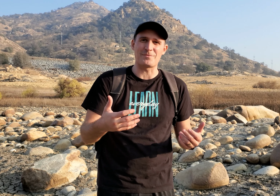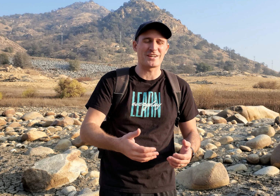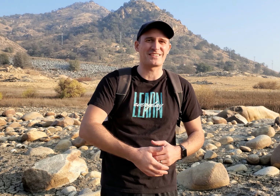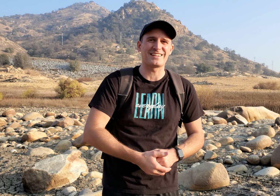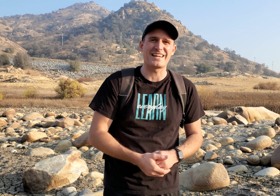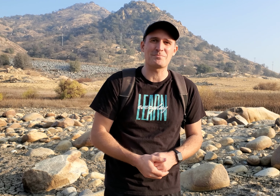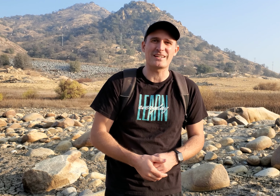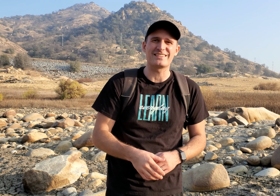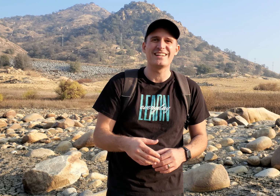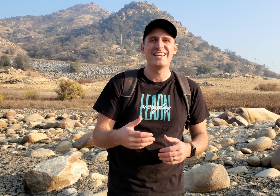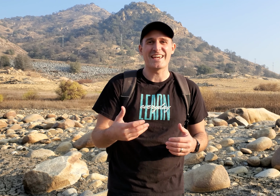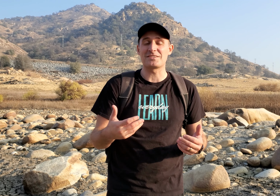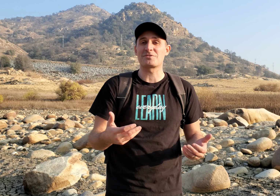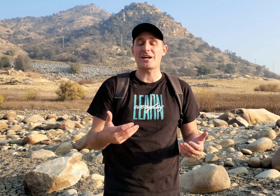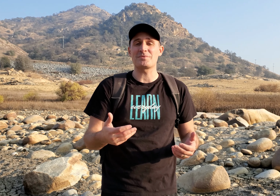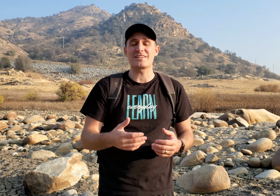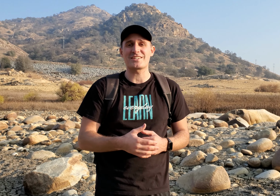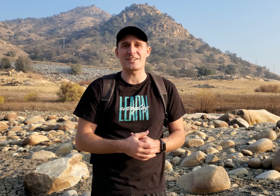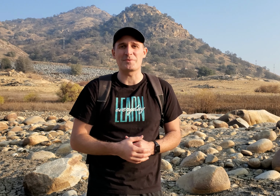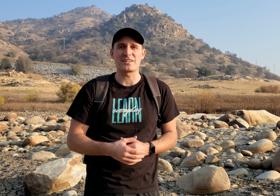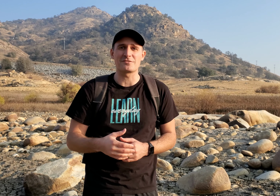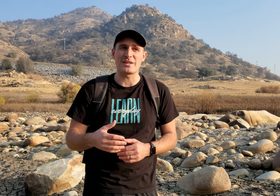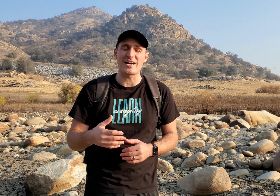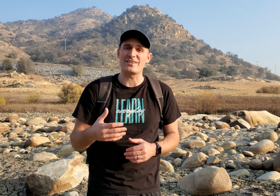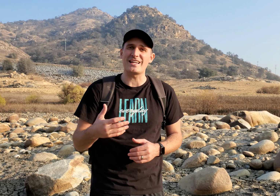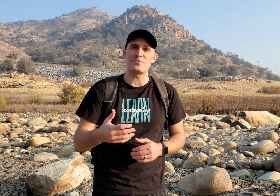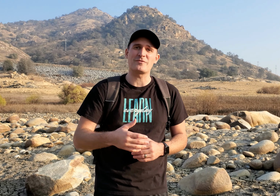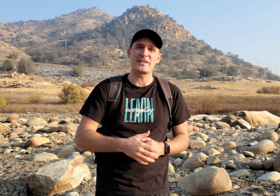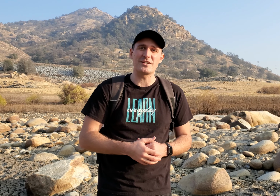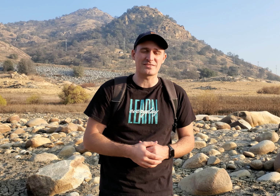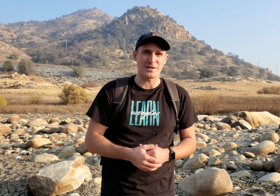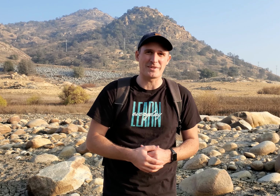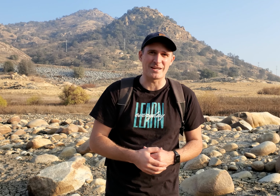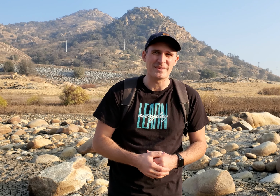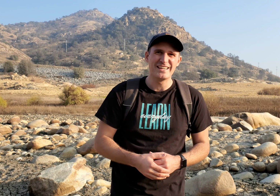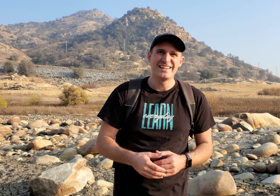press the like button and subscribe to the channel because we have a lot more videos coming up